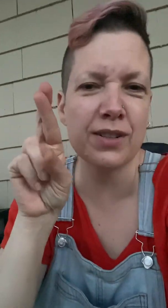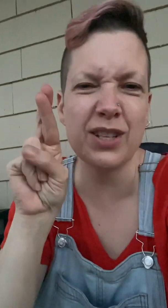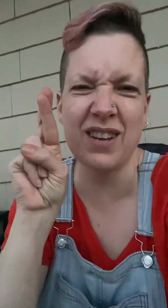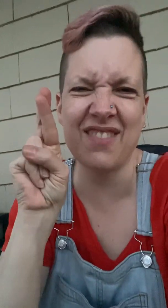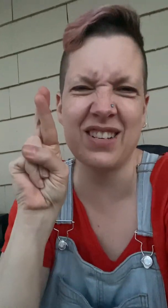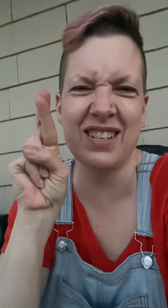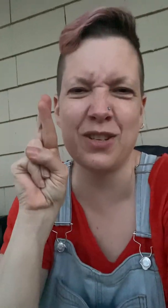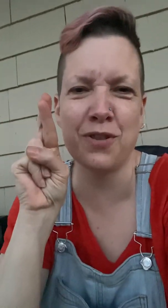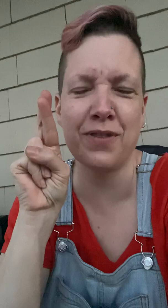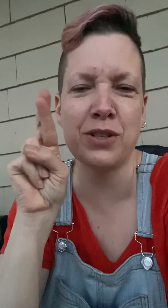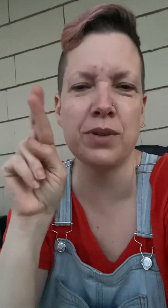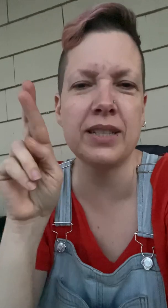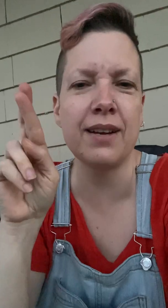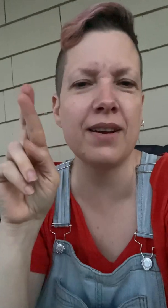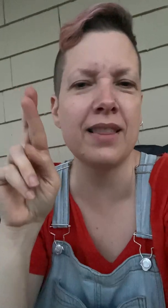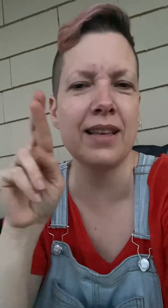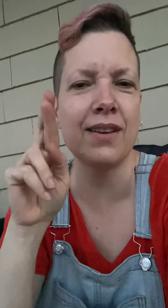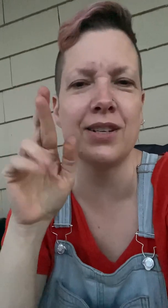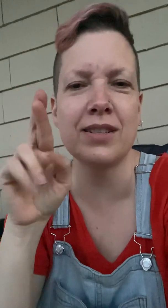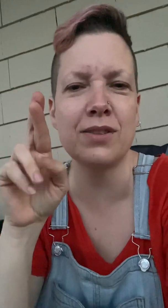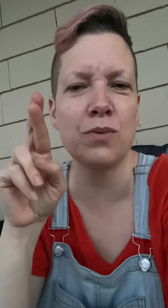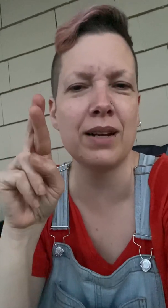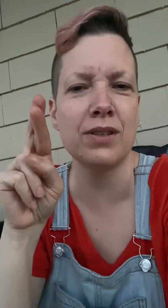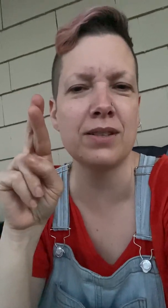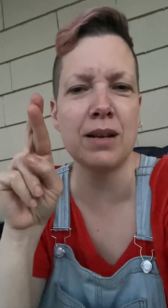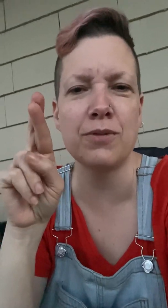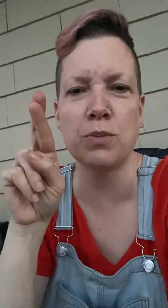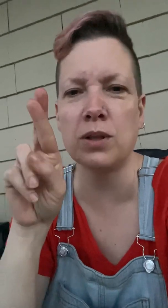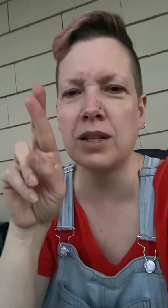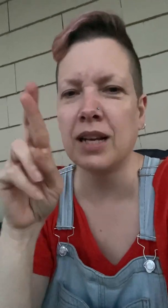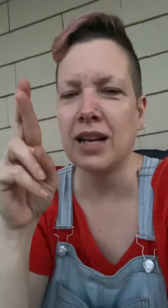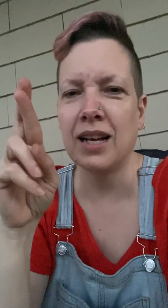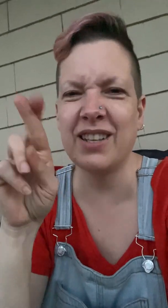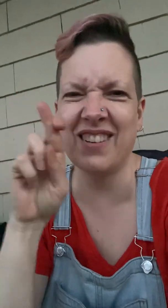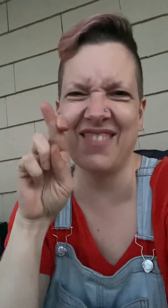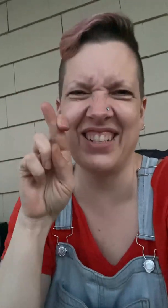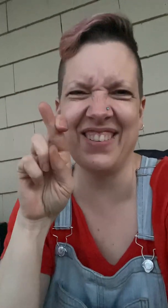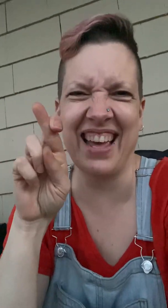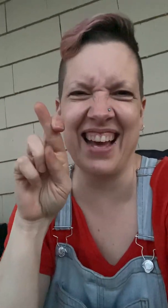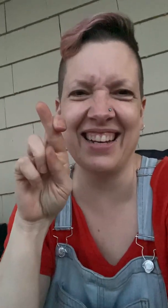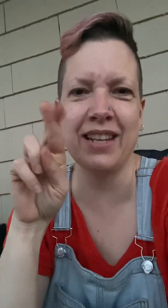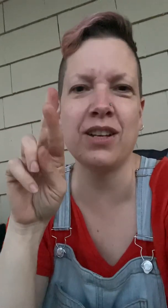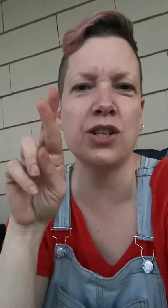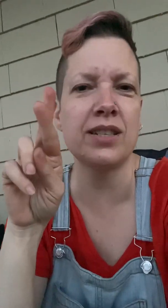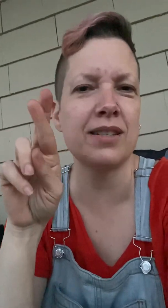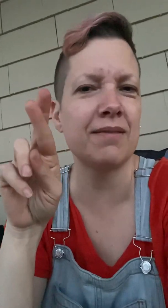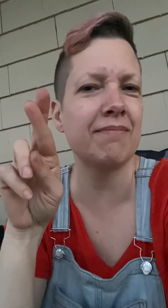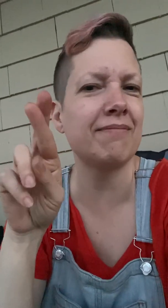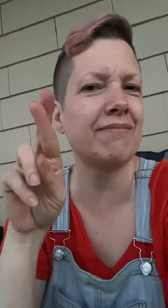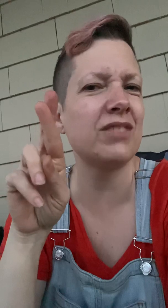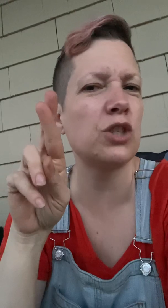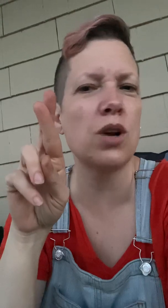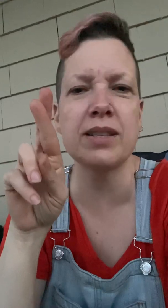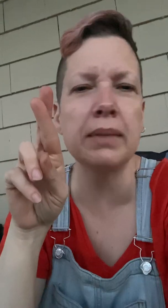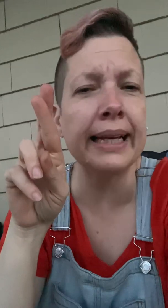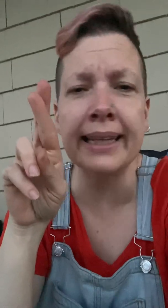You don't have to do your fist real tight or anything, you can just... whatever is comfortable. You don't have to do that, you can just cross them lightly...